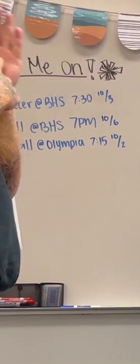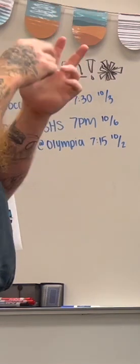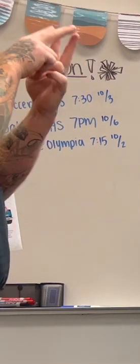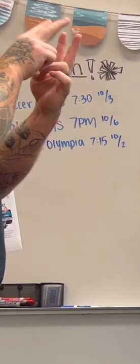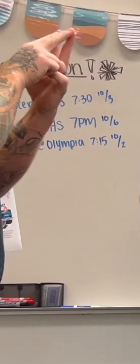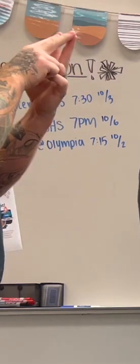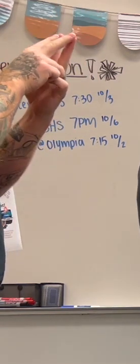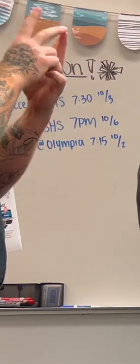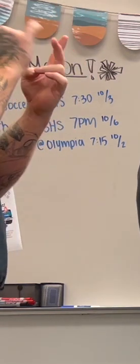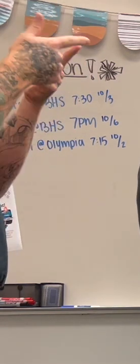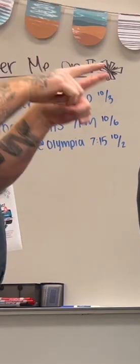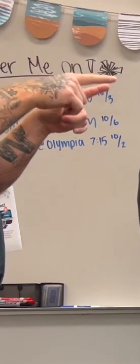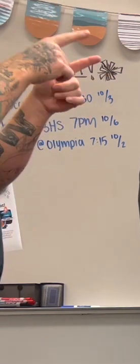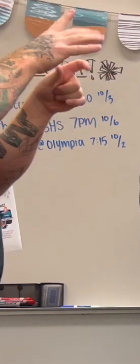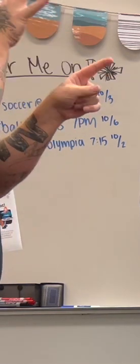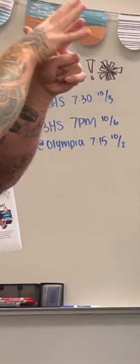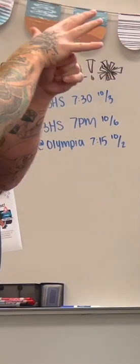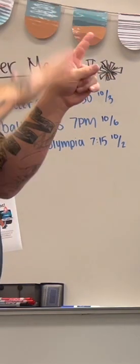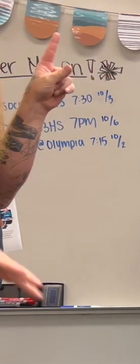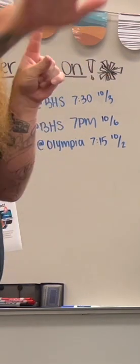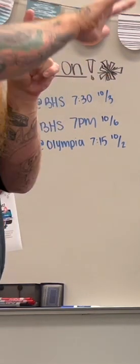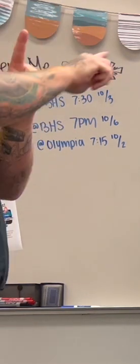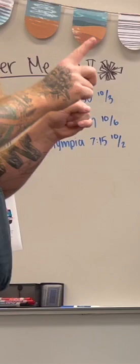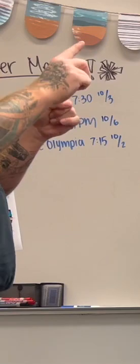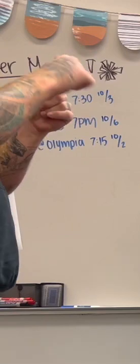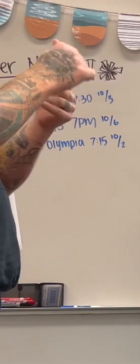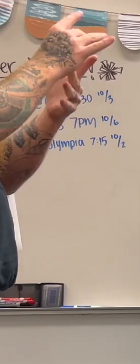two very widely spoken languages but more options really would have been nice to consider as a high